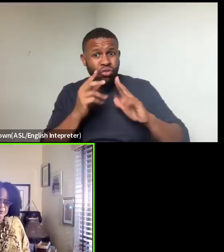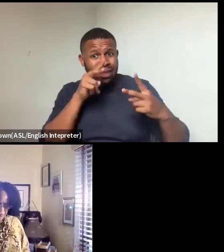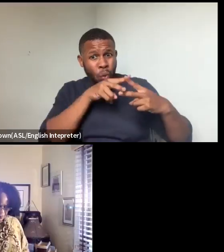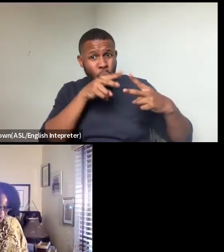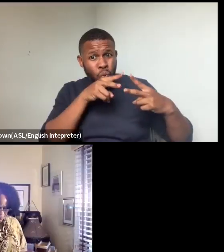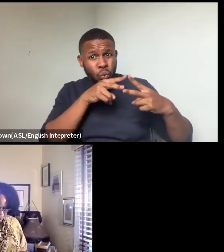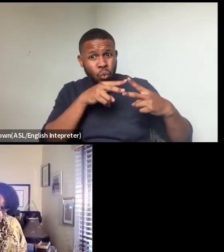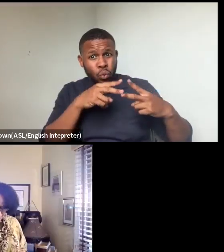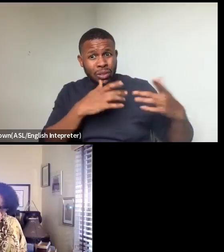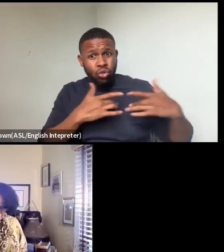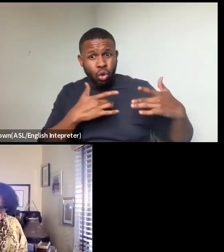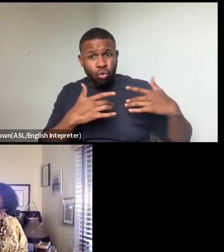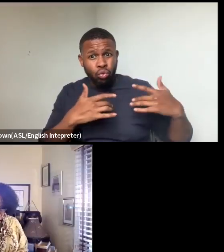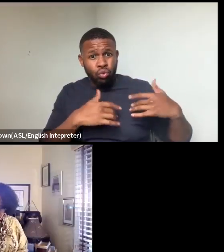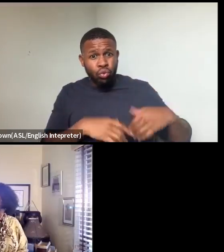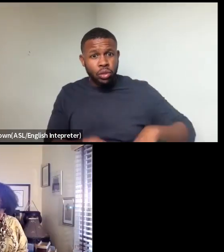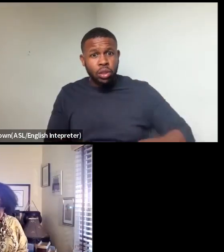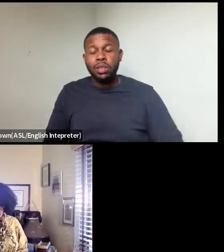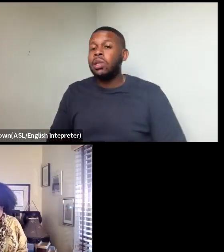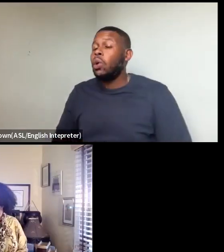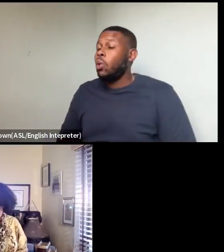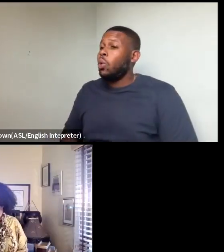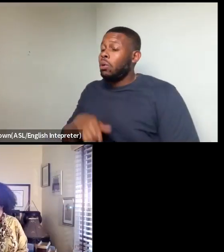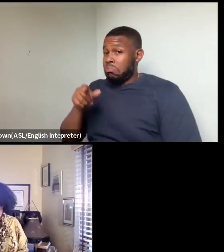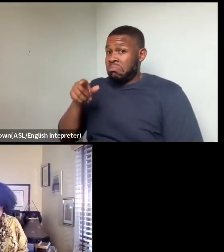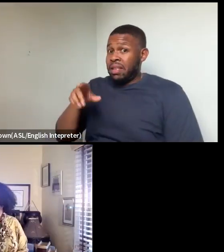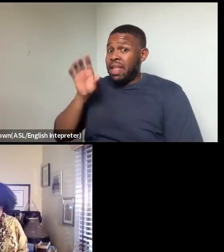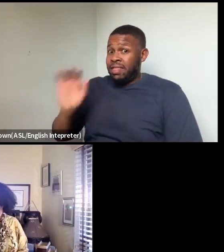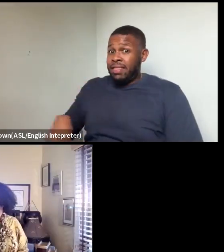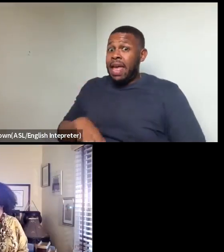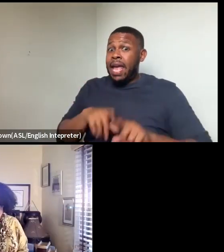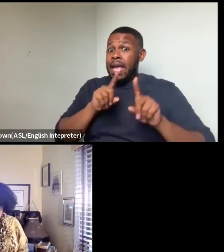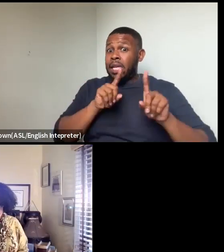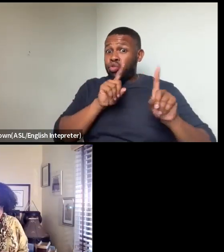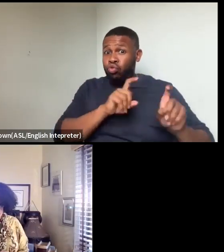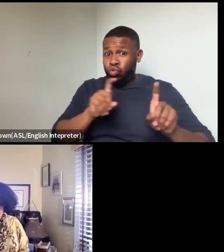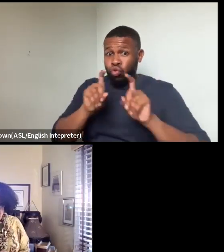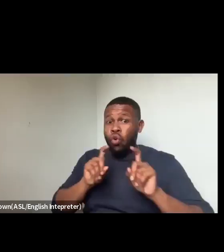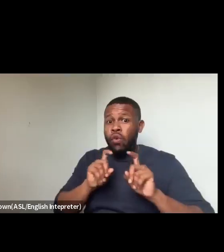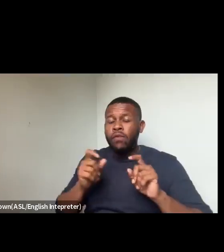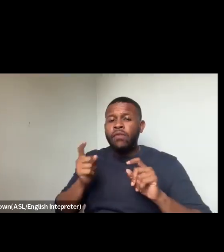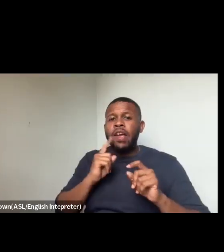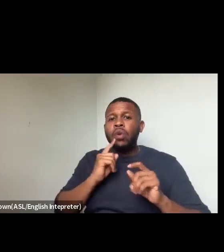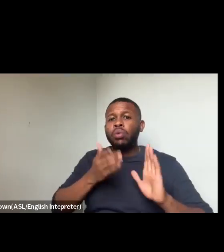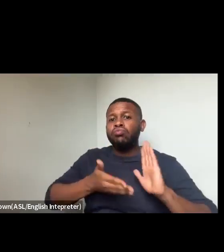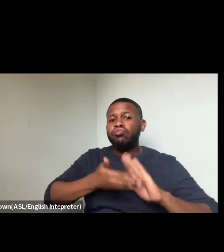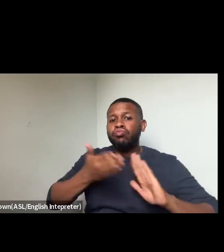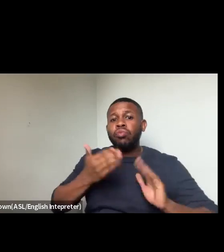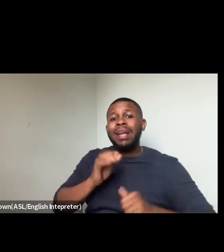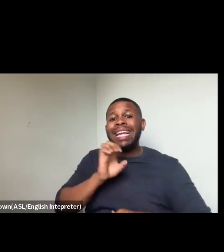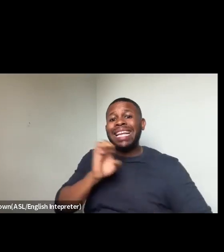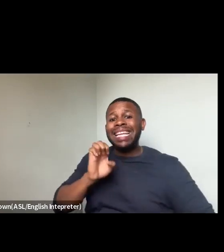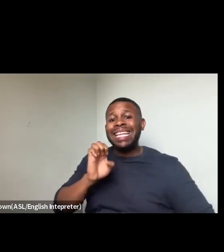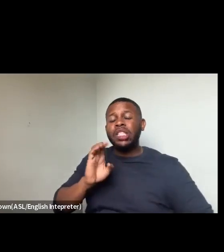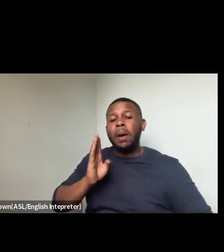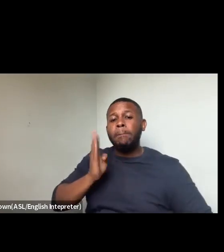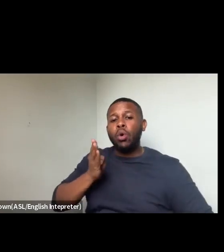we're in. But has Johns Hopkins been addressing that? And if so, are there any suggestions,